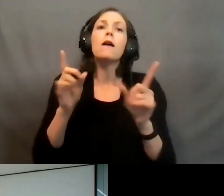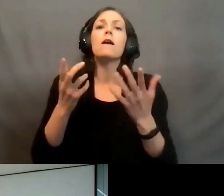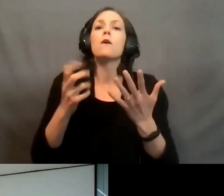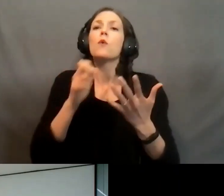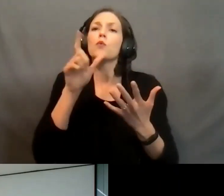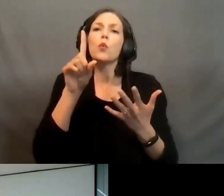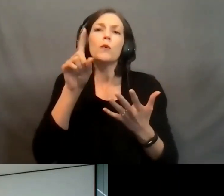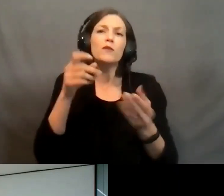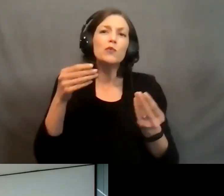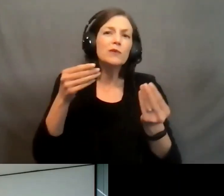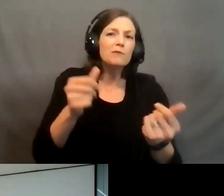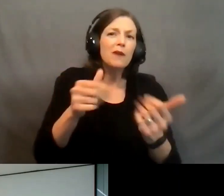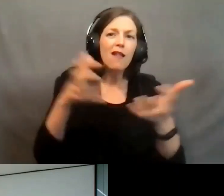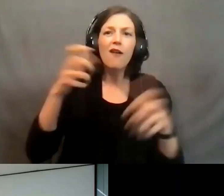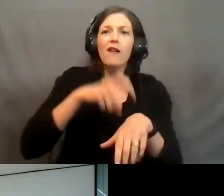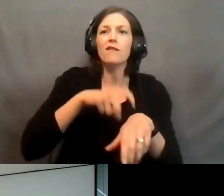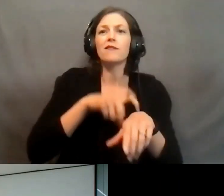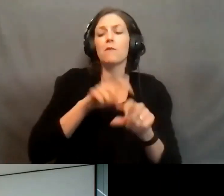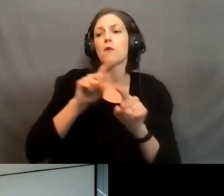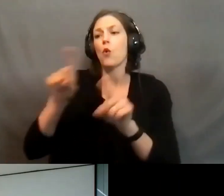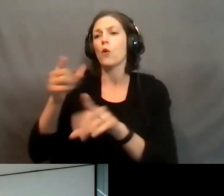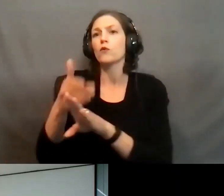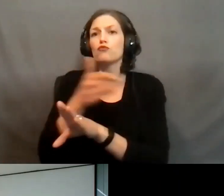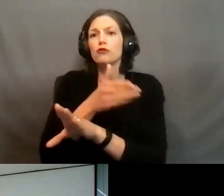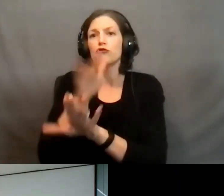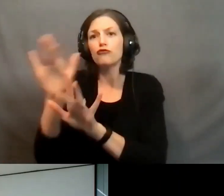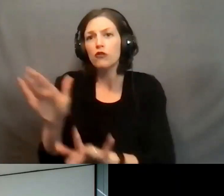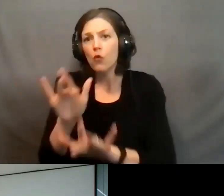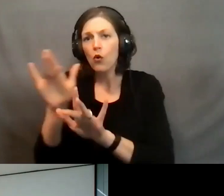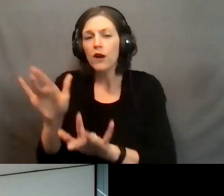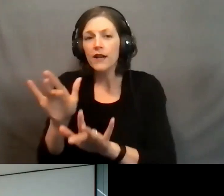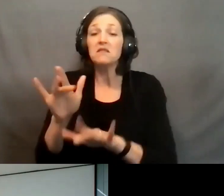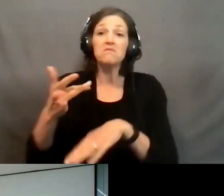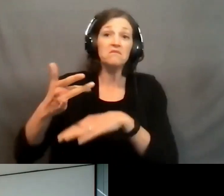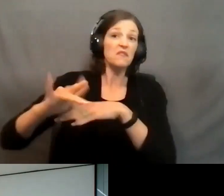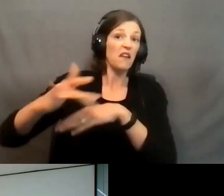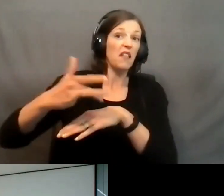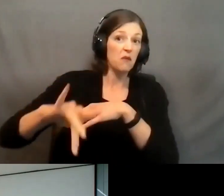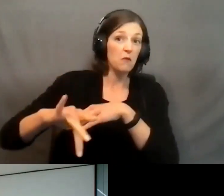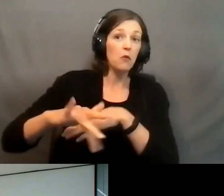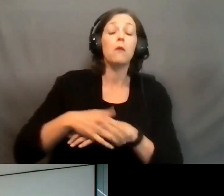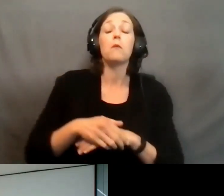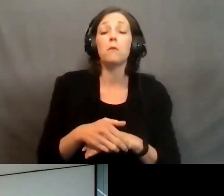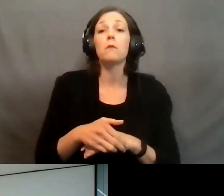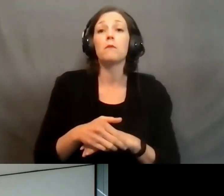attending pre-recordings which are available 12:06:16 , although we encourage going to them.